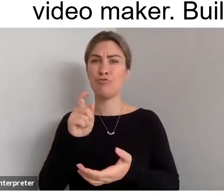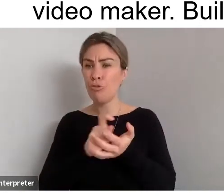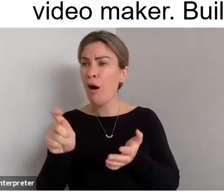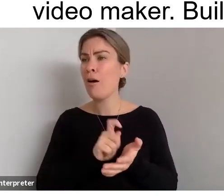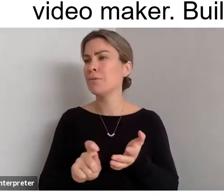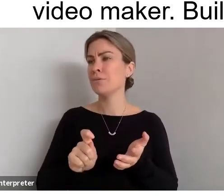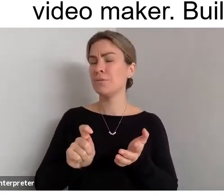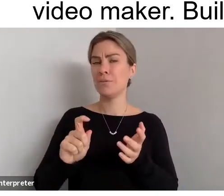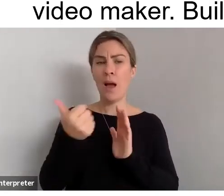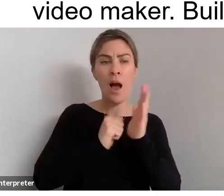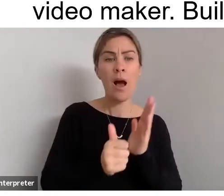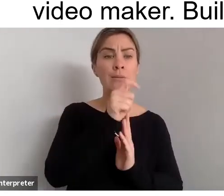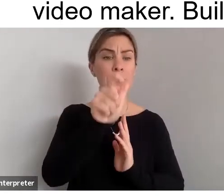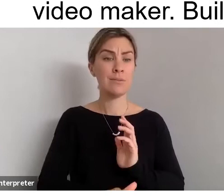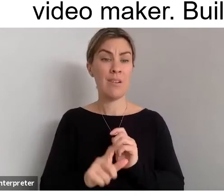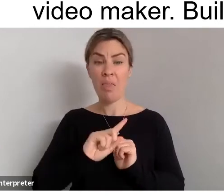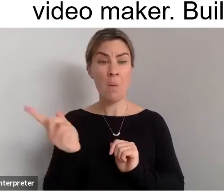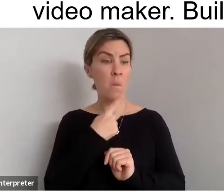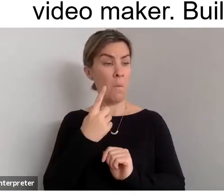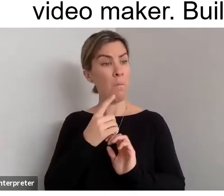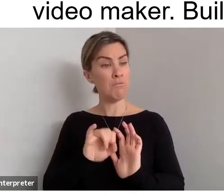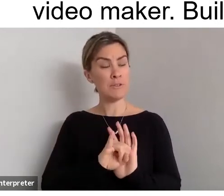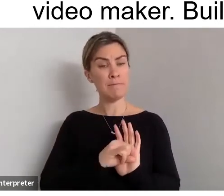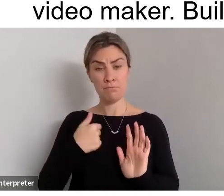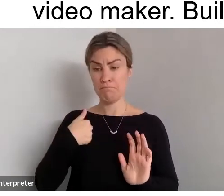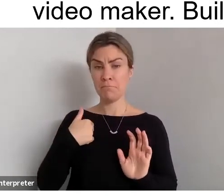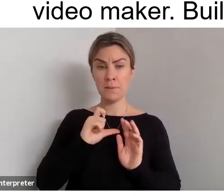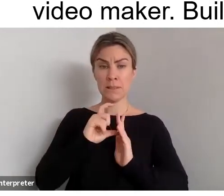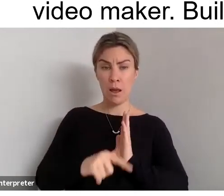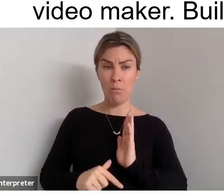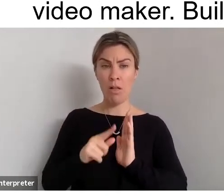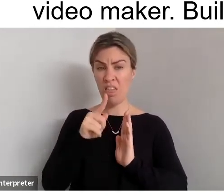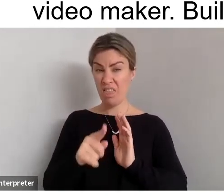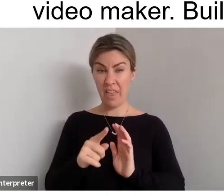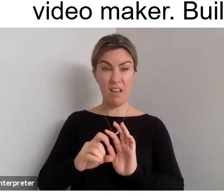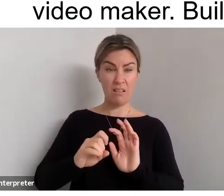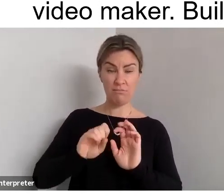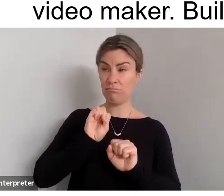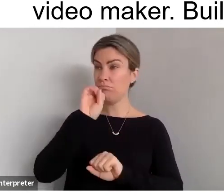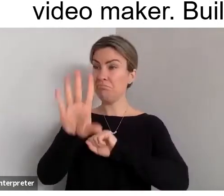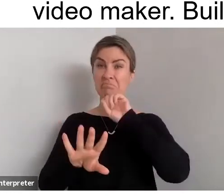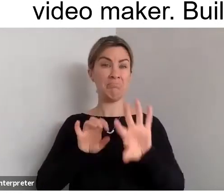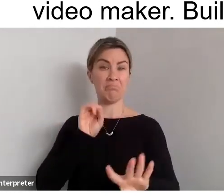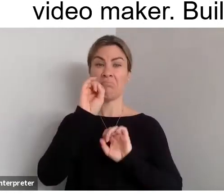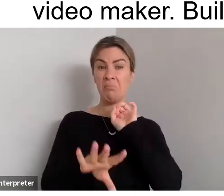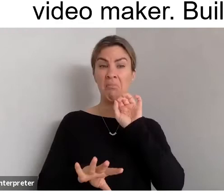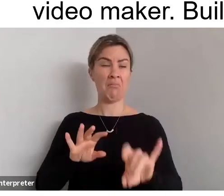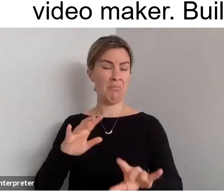who are out there publishing stuff, creating stuff and more often than